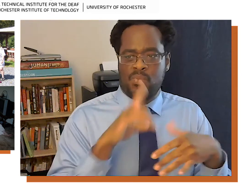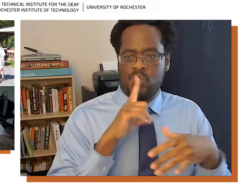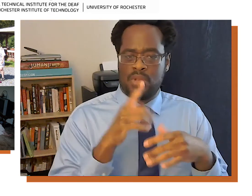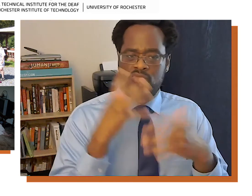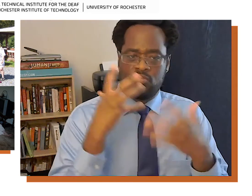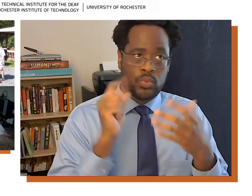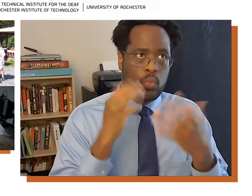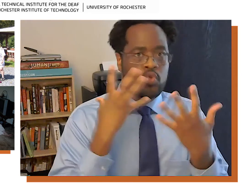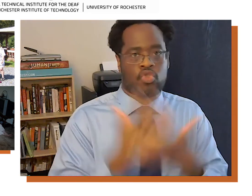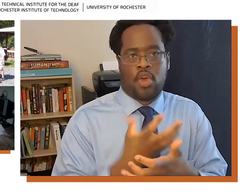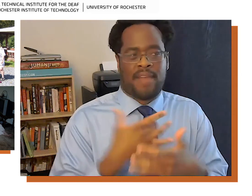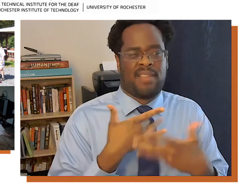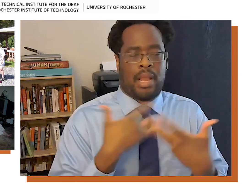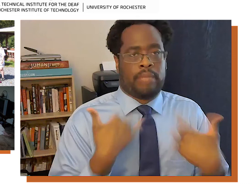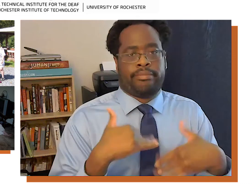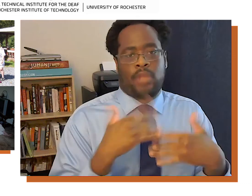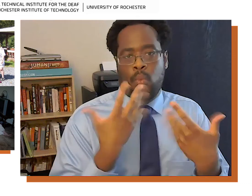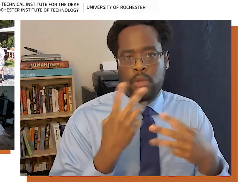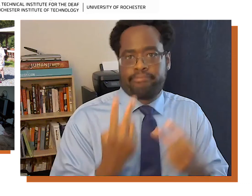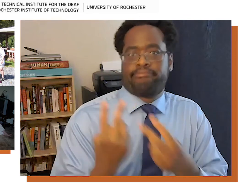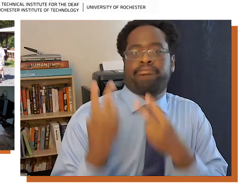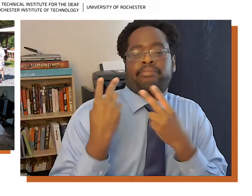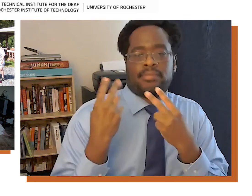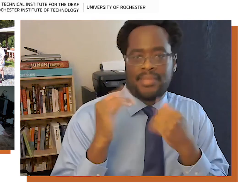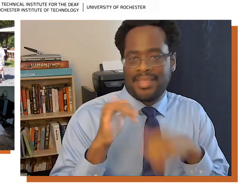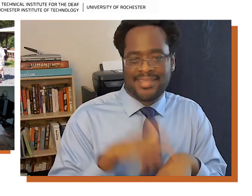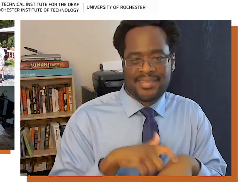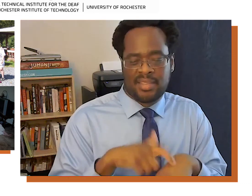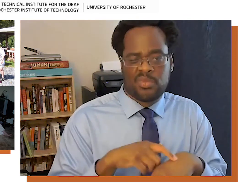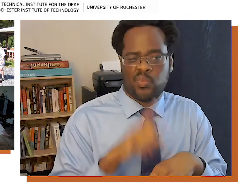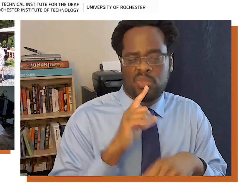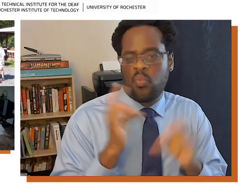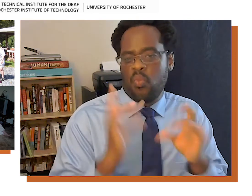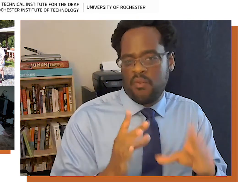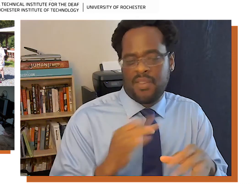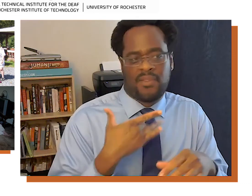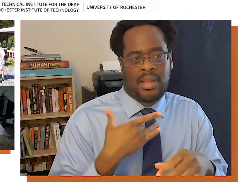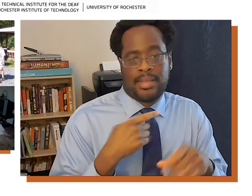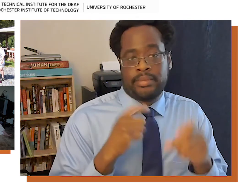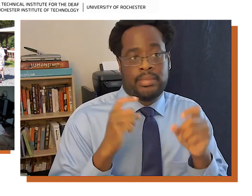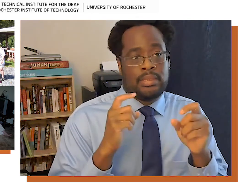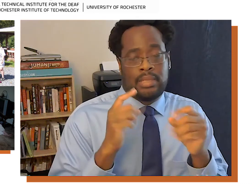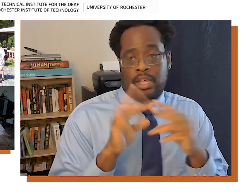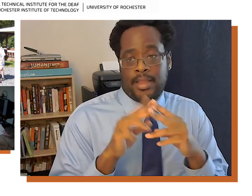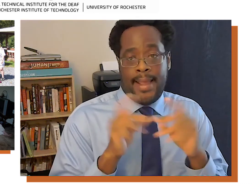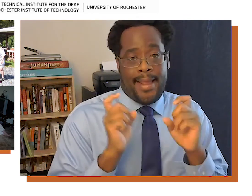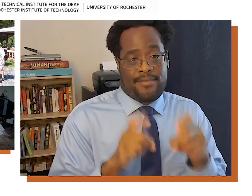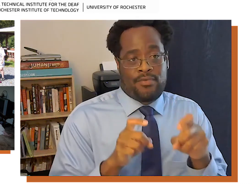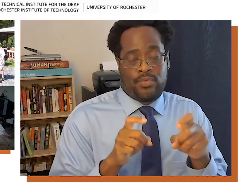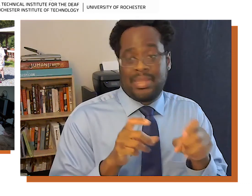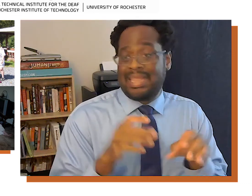a very dark period, the darkest period of my life. Really, looking back on it, it was very difficult,